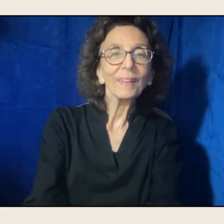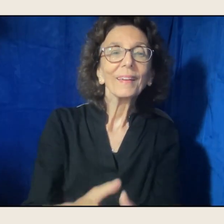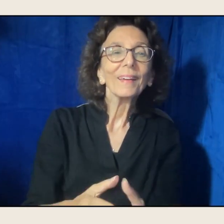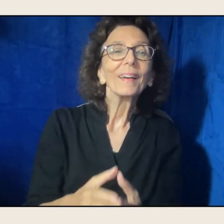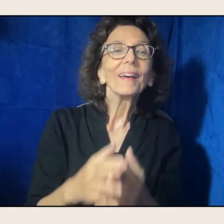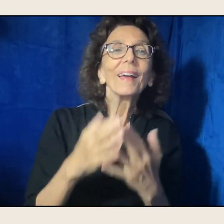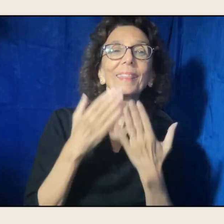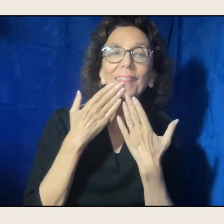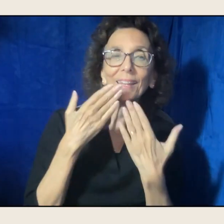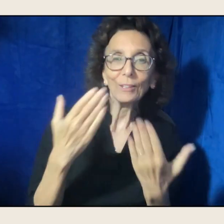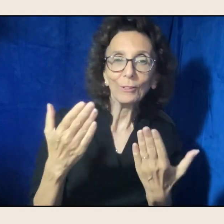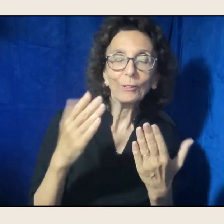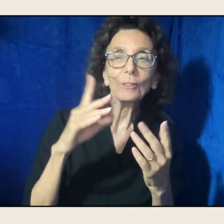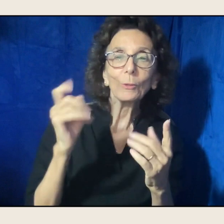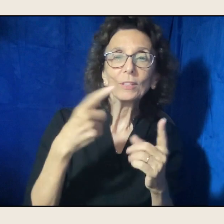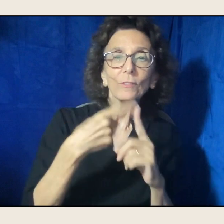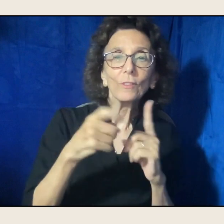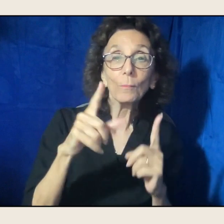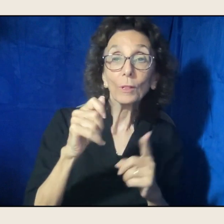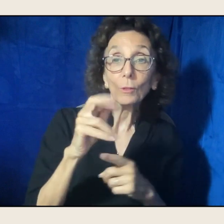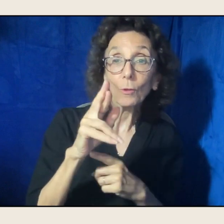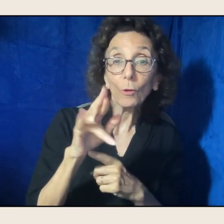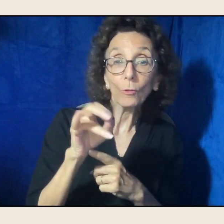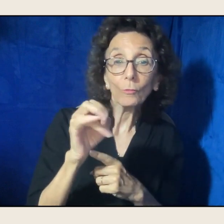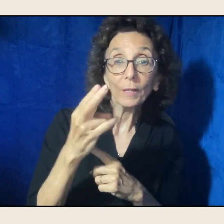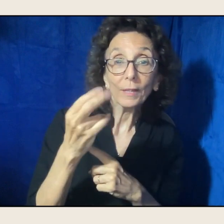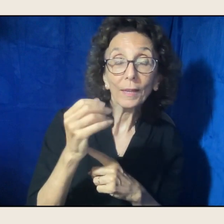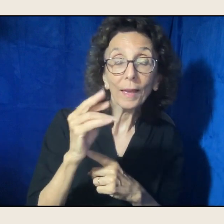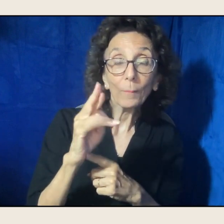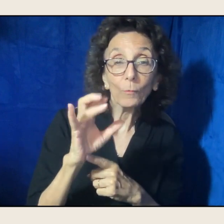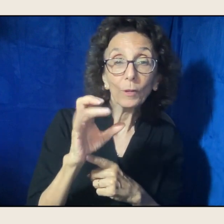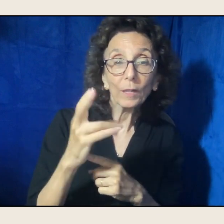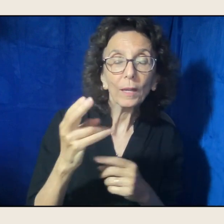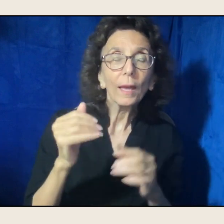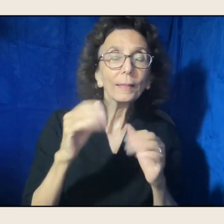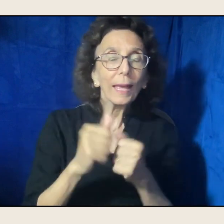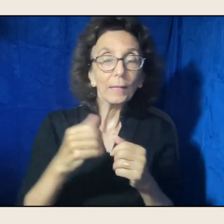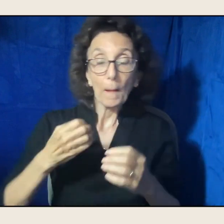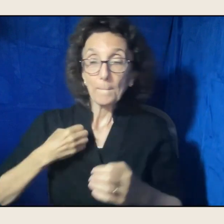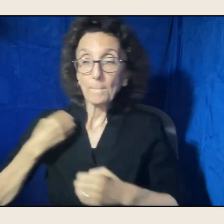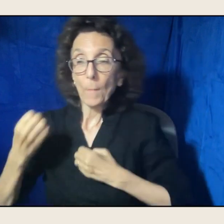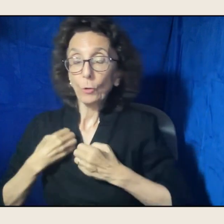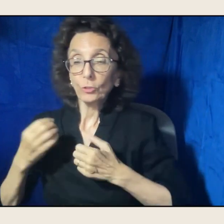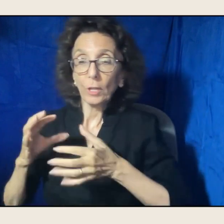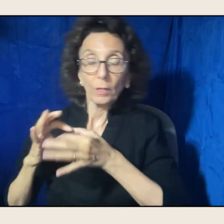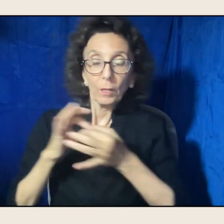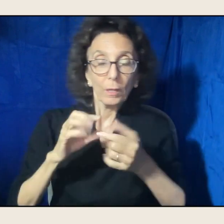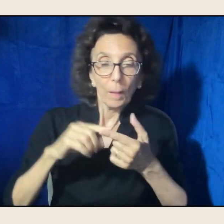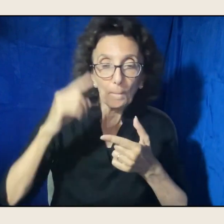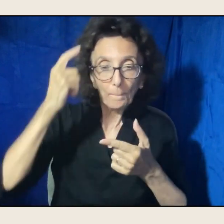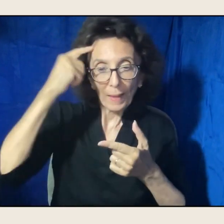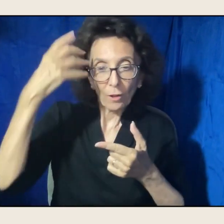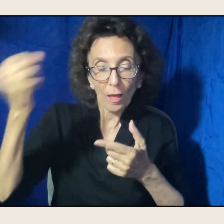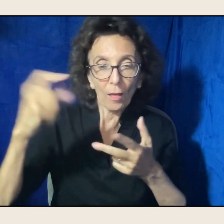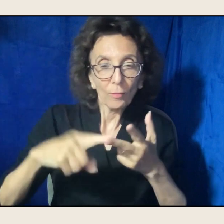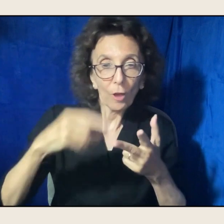Can we address the connectivity between emotion, mental health, and the arts with regard to our topic today?